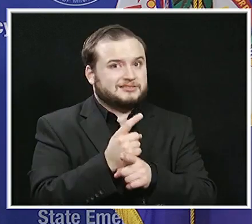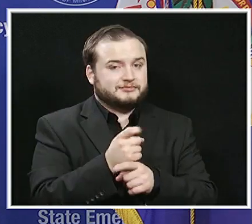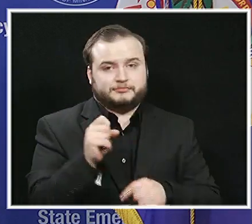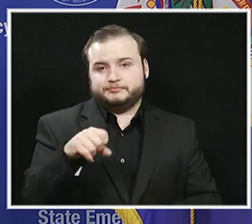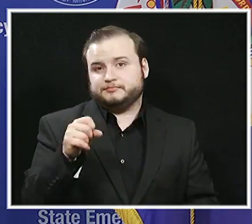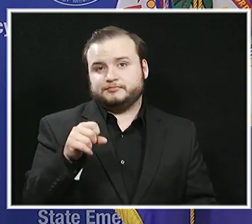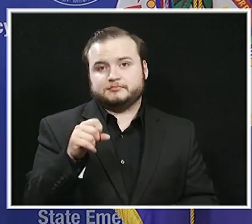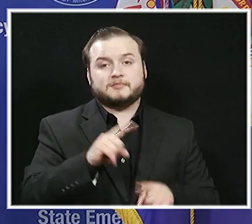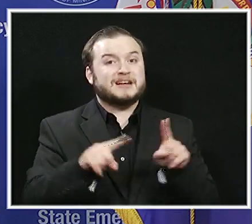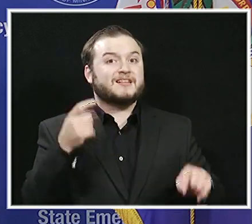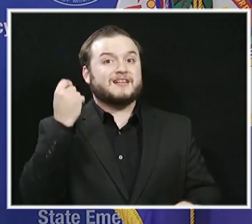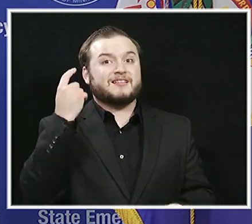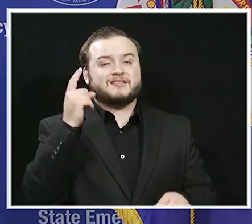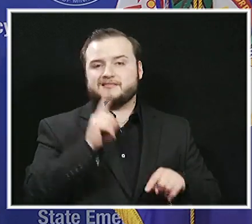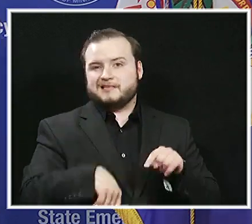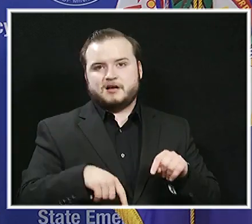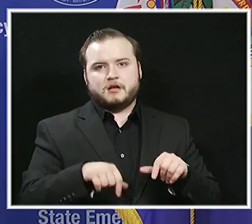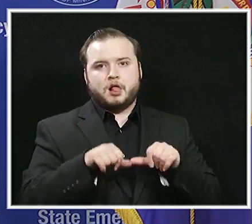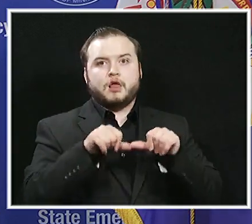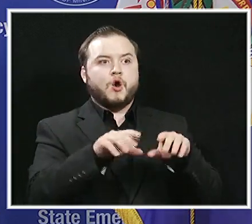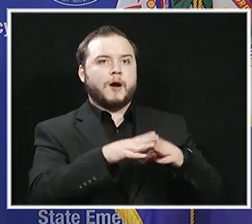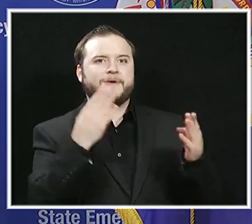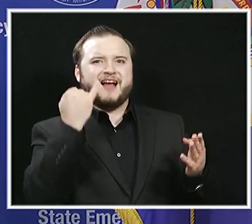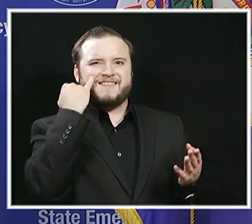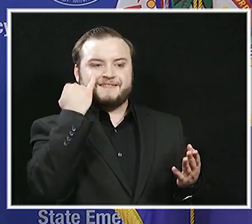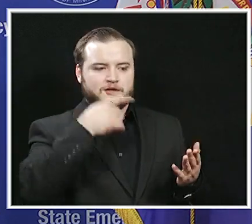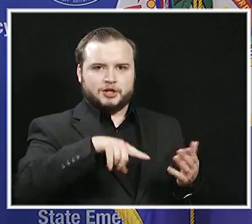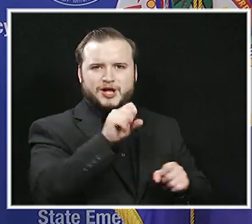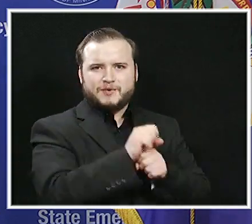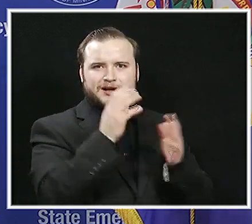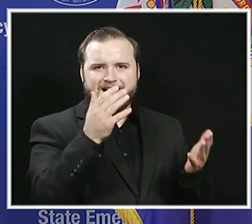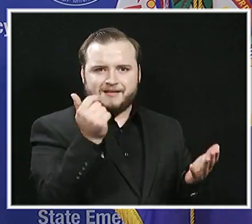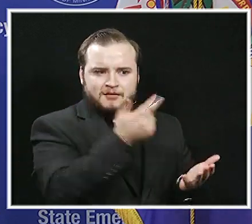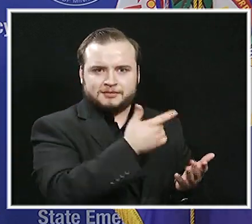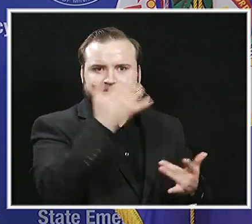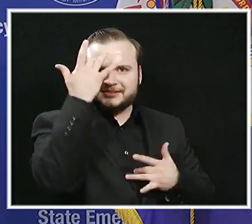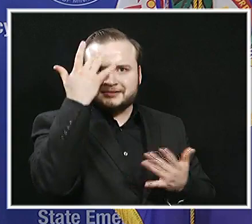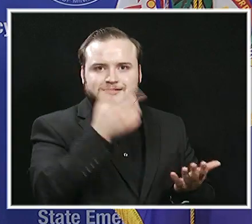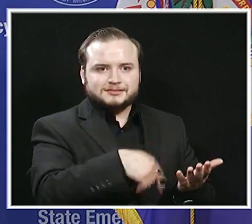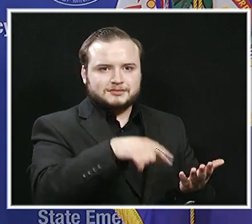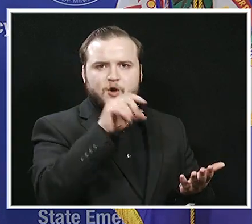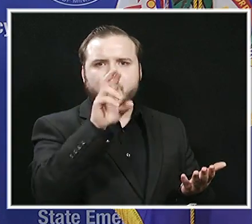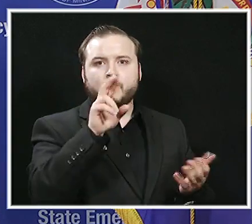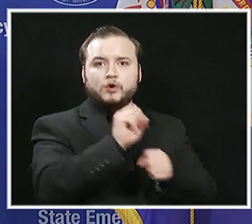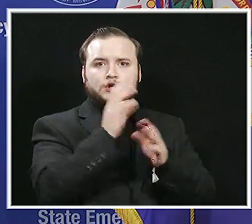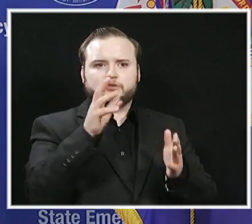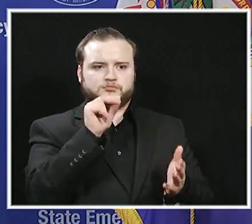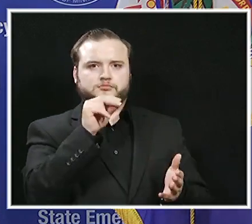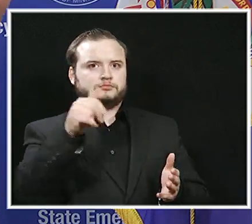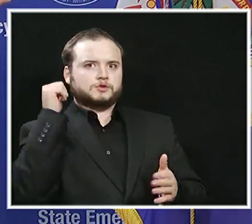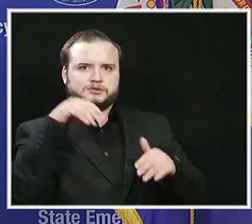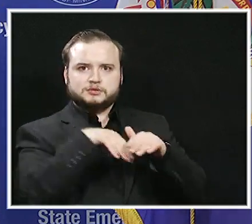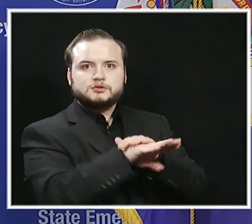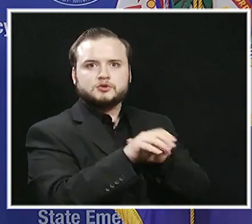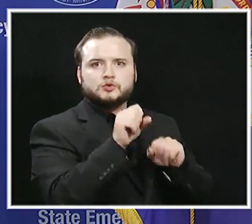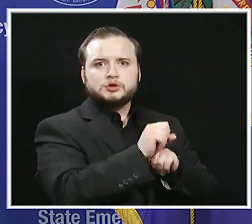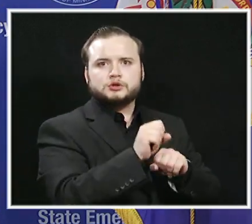that this is a critical industry, needs to be -- right on that. But that industry will not open